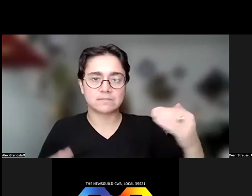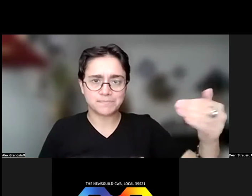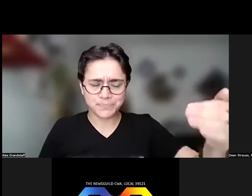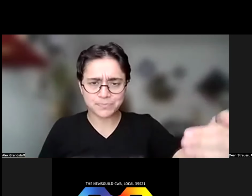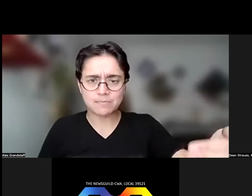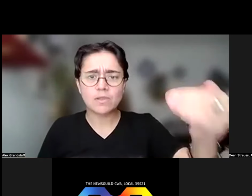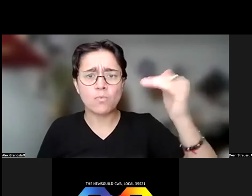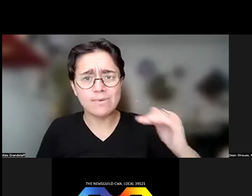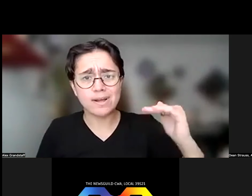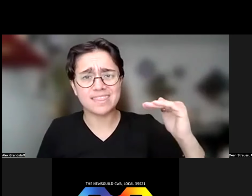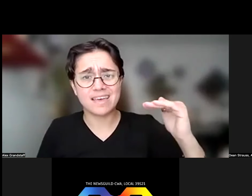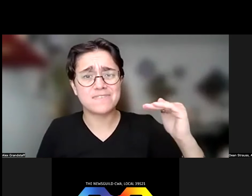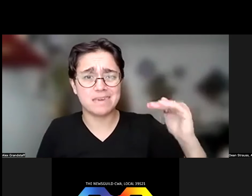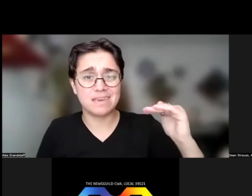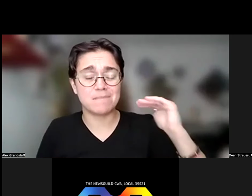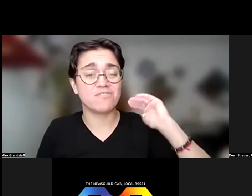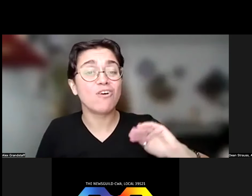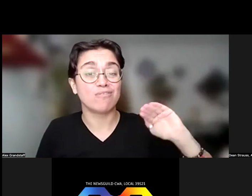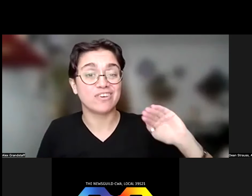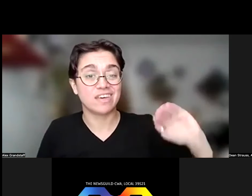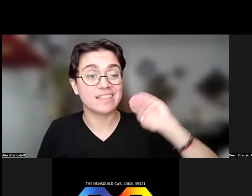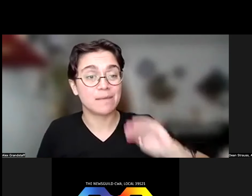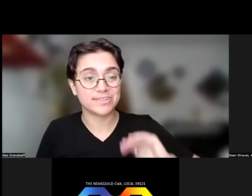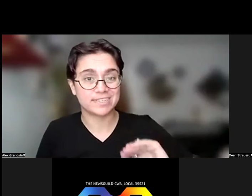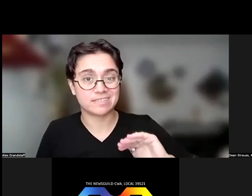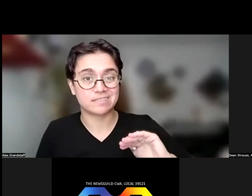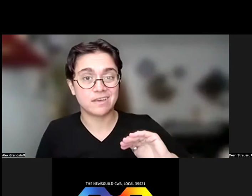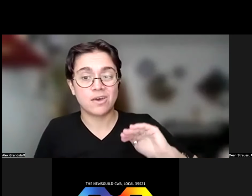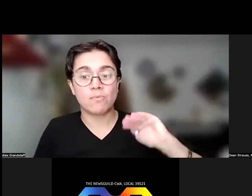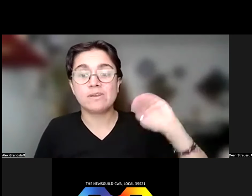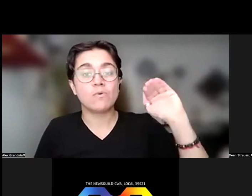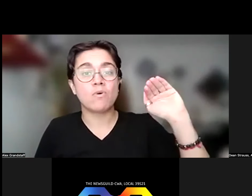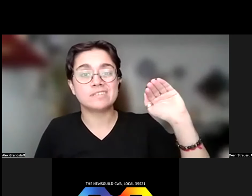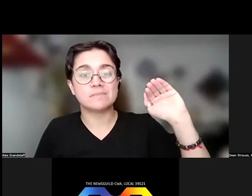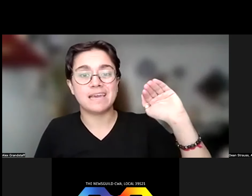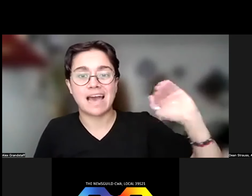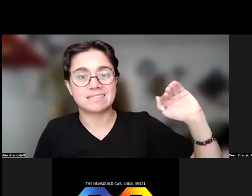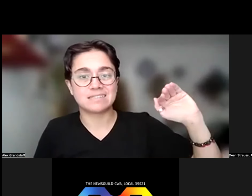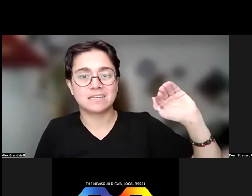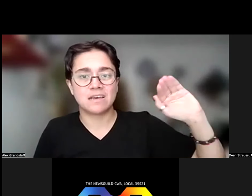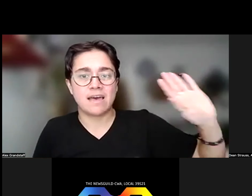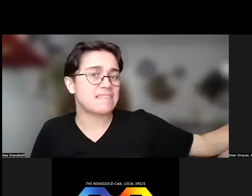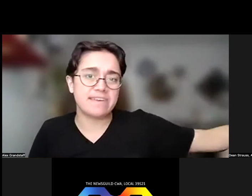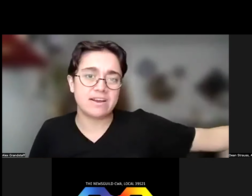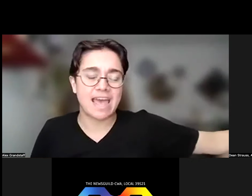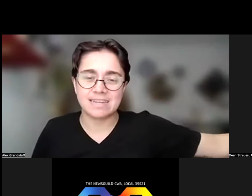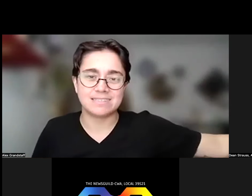services. Like, we want people with disabilities - because they are the ones who will be receiving the services,